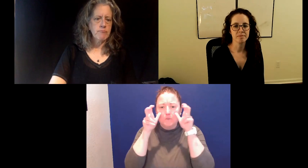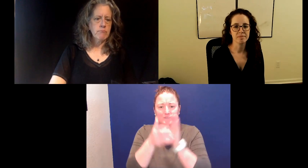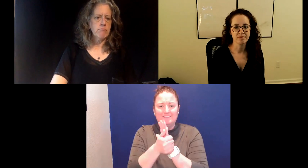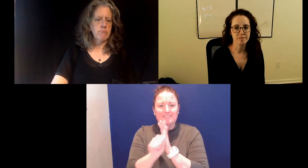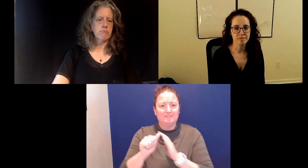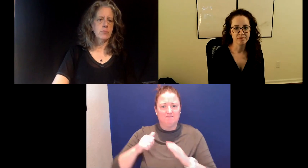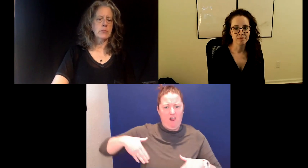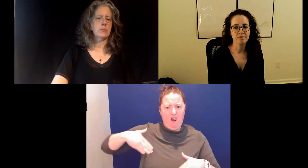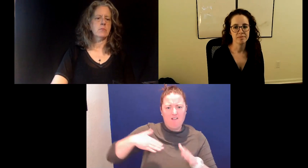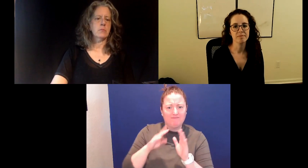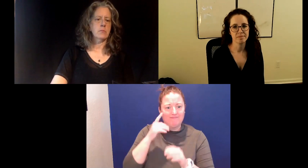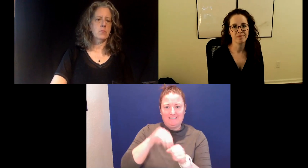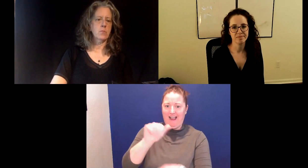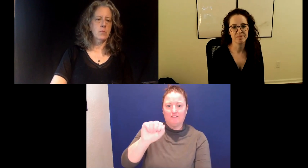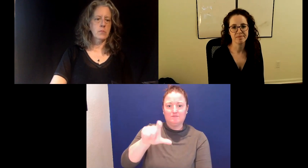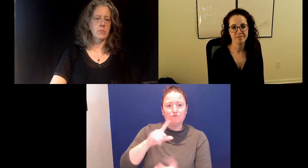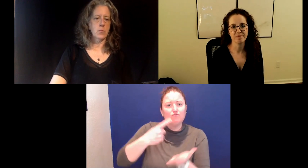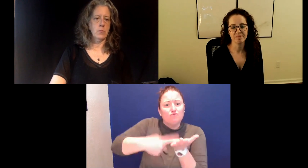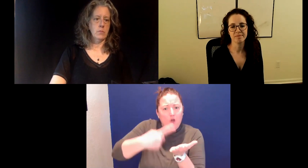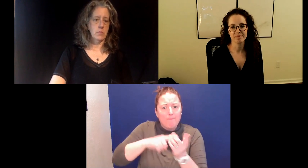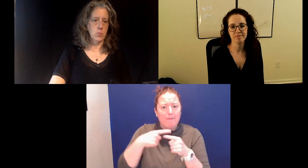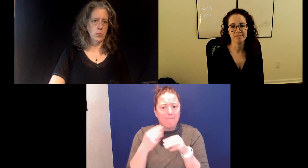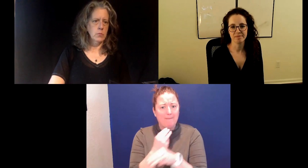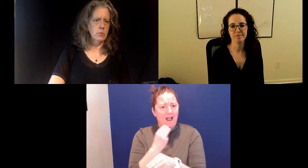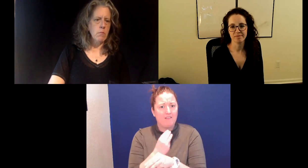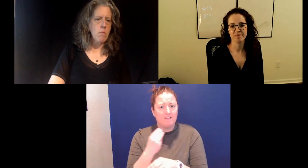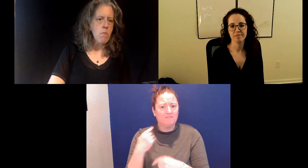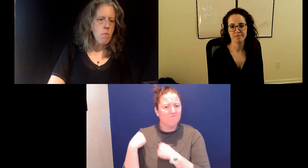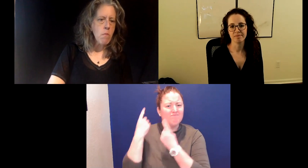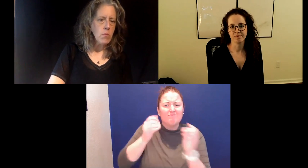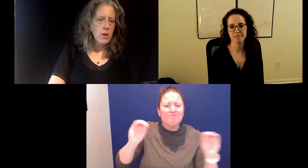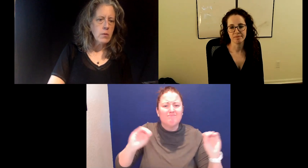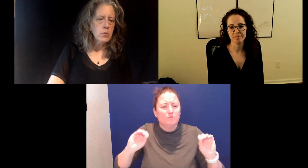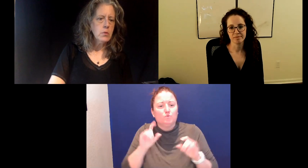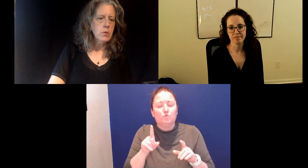what i've noticed is that as far as some of our my students their receptive skills aren't quite